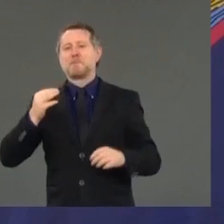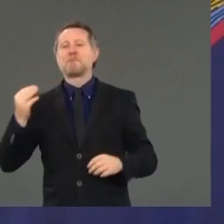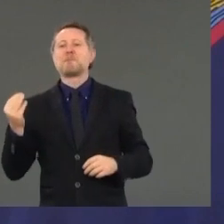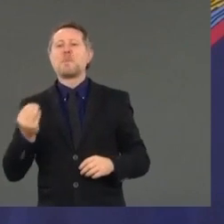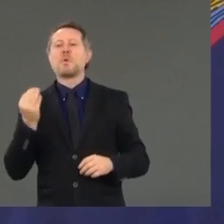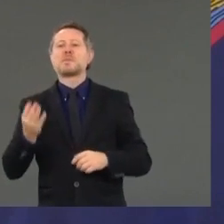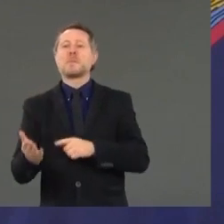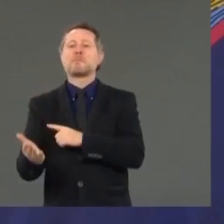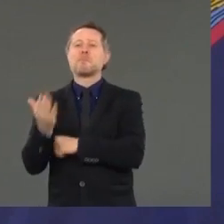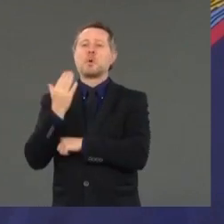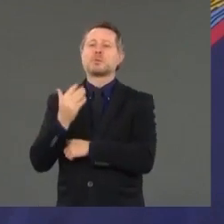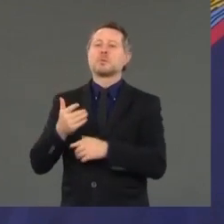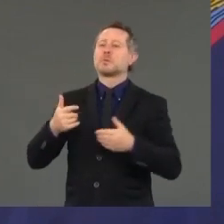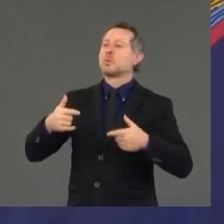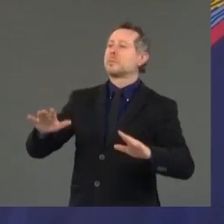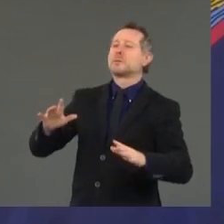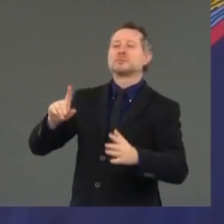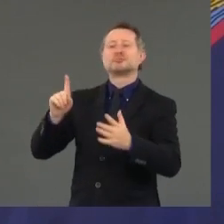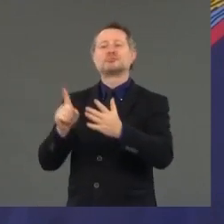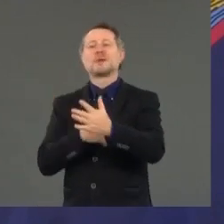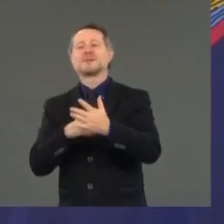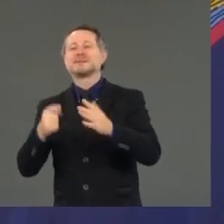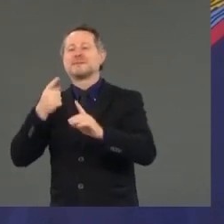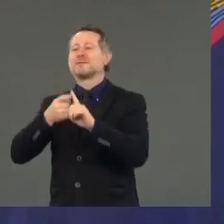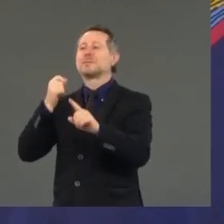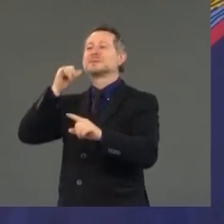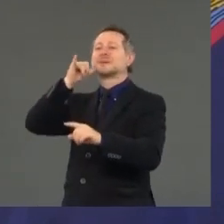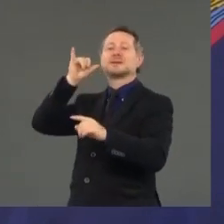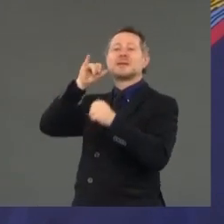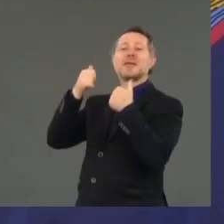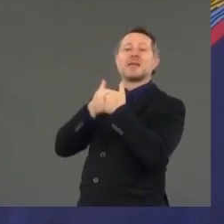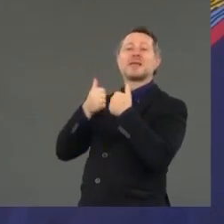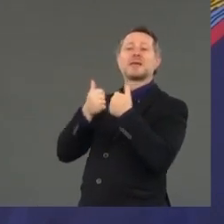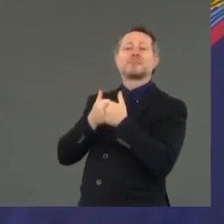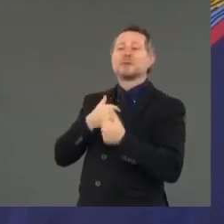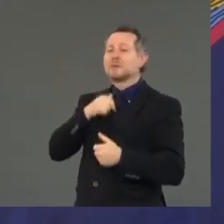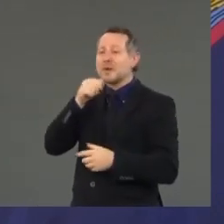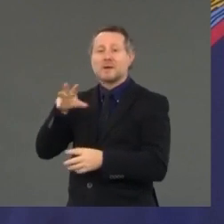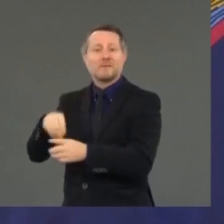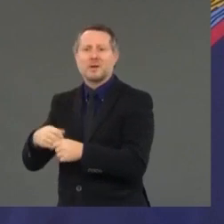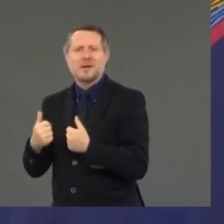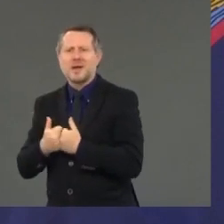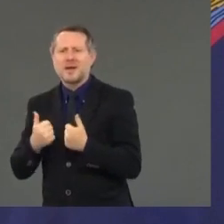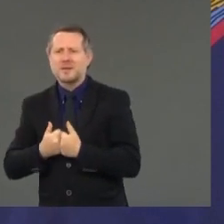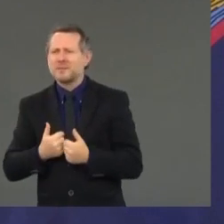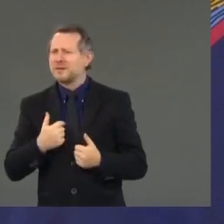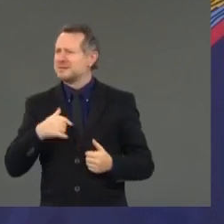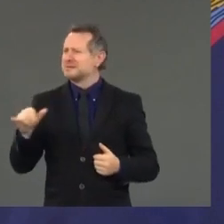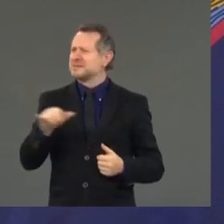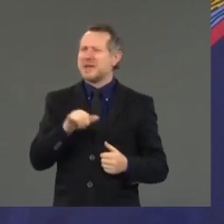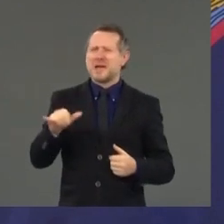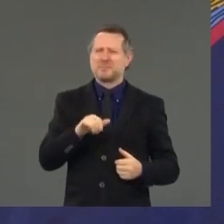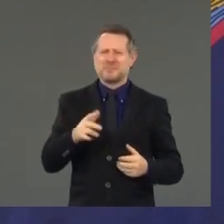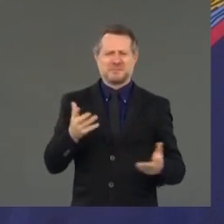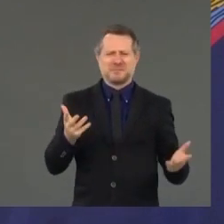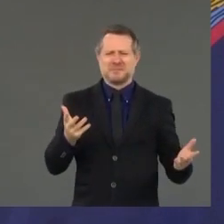SO I THINK IT'S ACTUALLY -- WHEN YOU START TO DO MONDAY MORNING